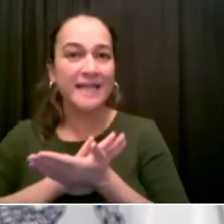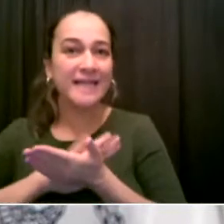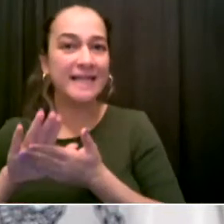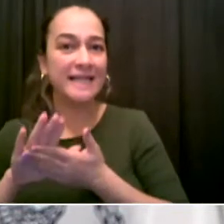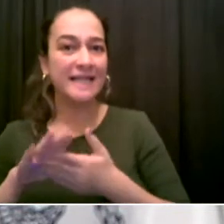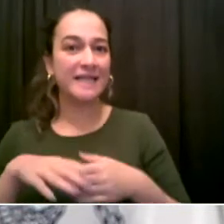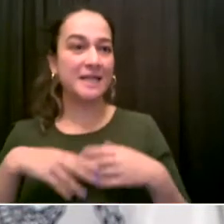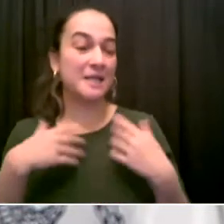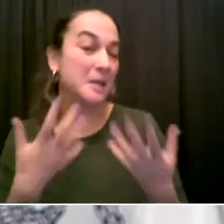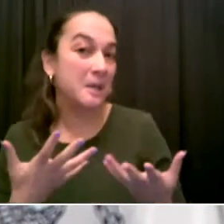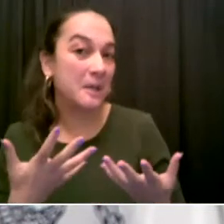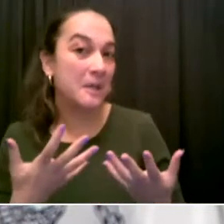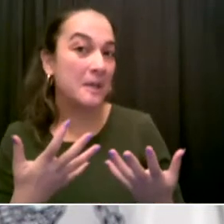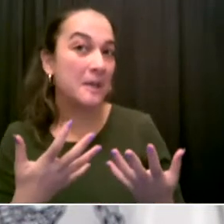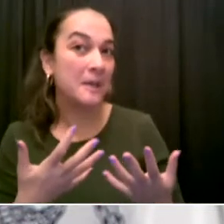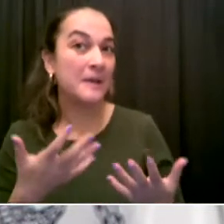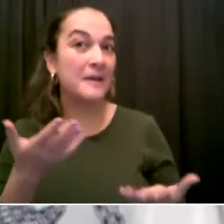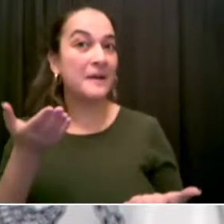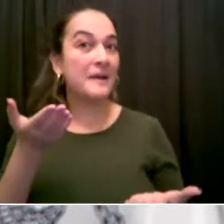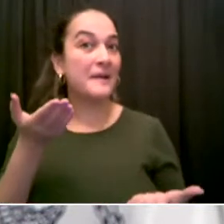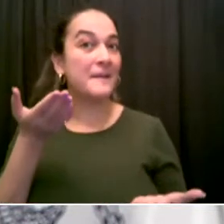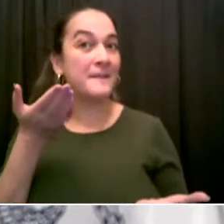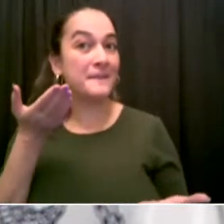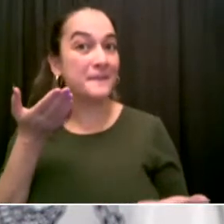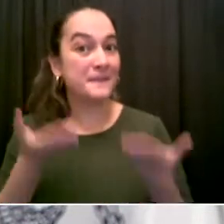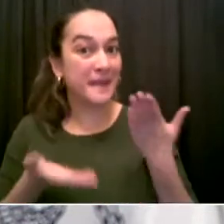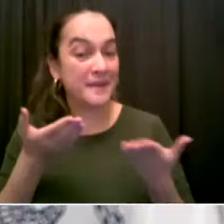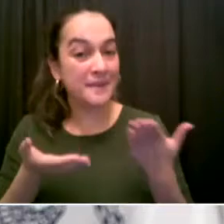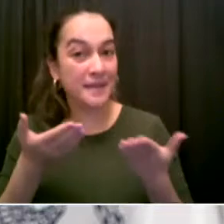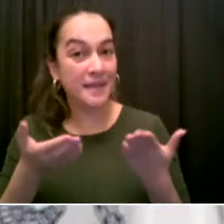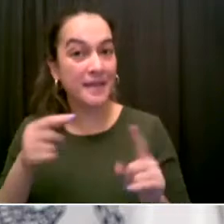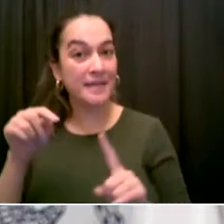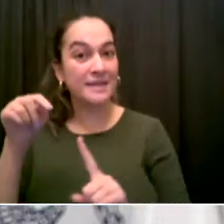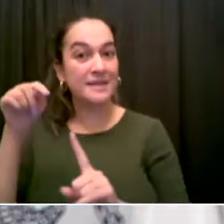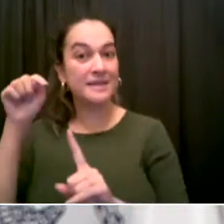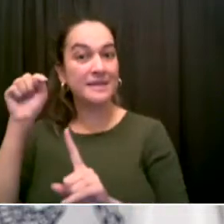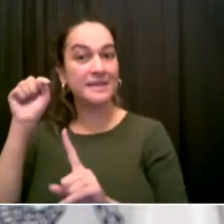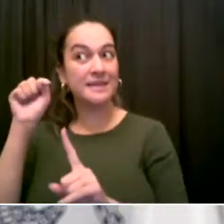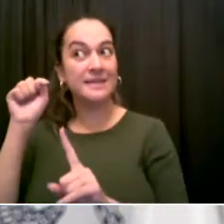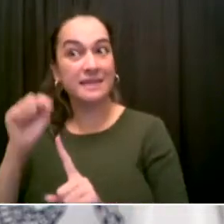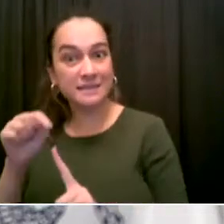DOWN. IF SO, DO YOU PLAN TO TERMINATE THAT AS SON OAS IS POSSIBLE?